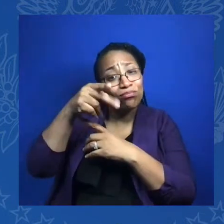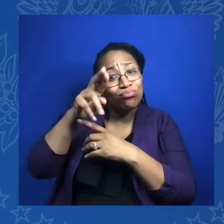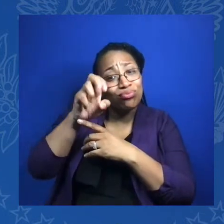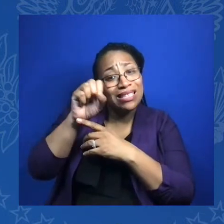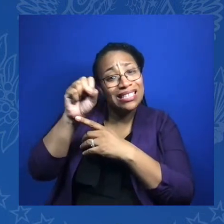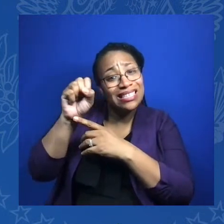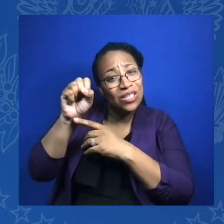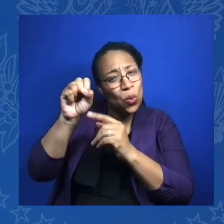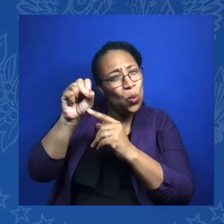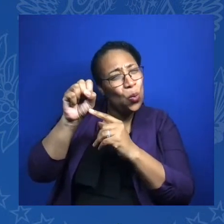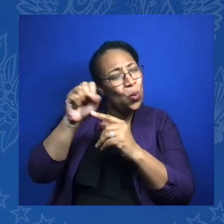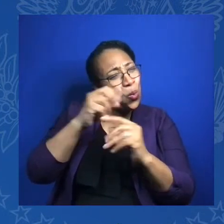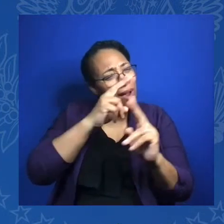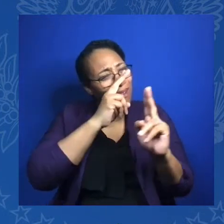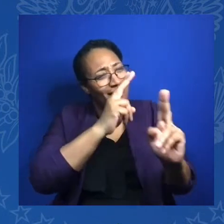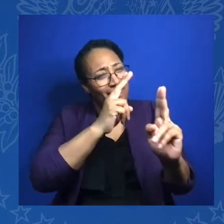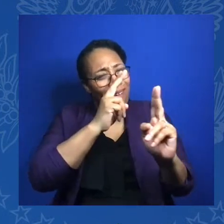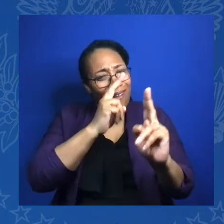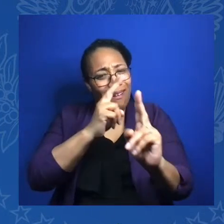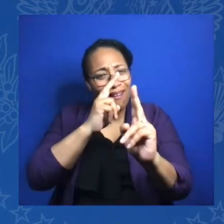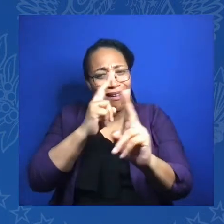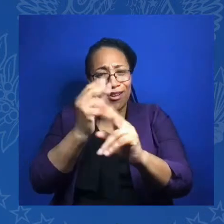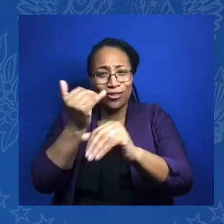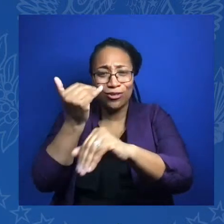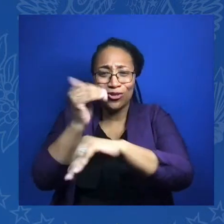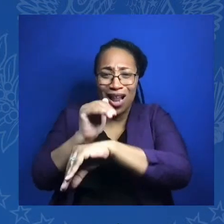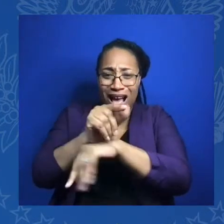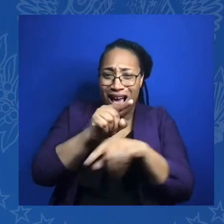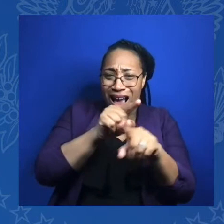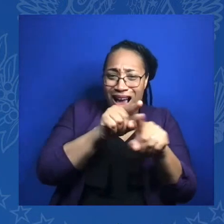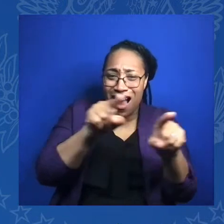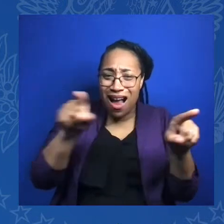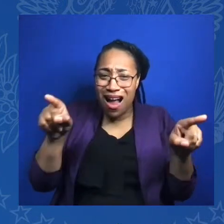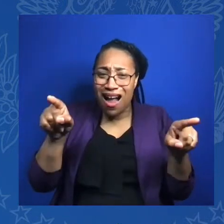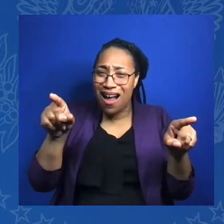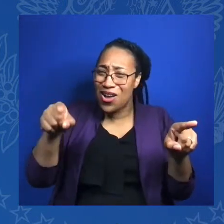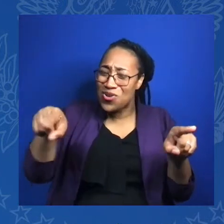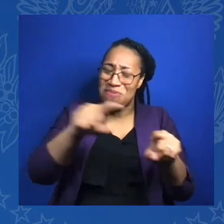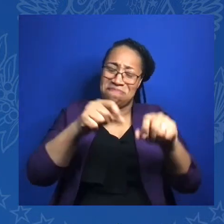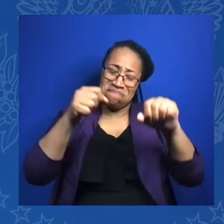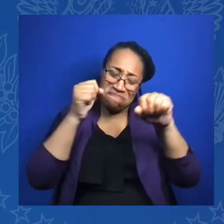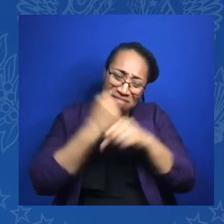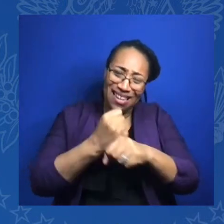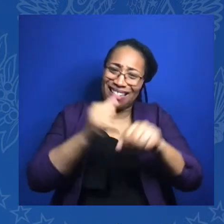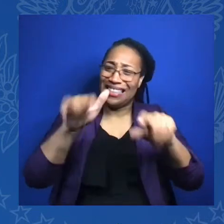And this is not hyperbole: You make it possible -- you make it possible for ordinary citizens to question authority --